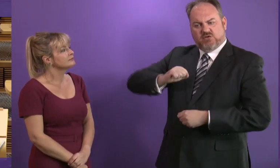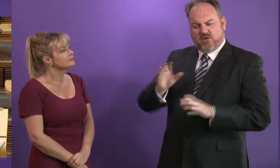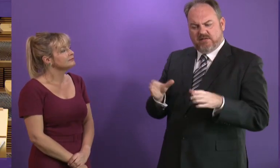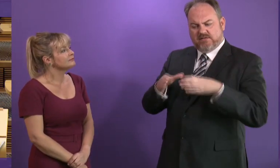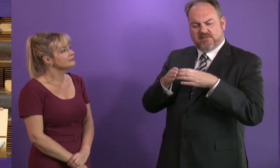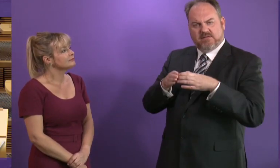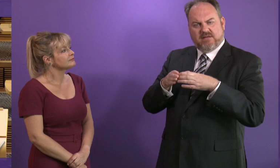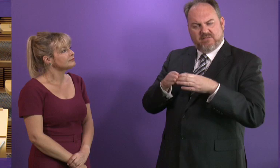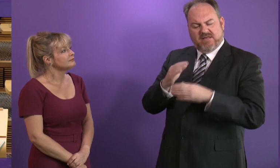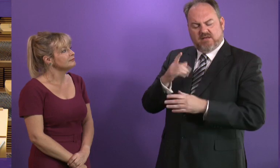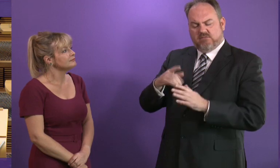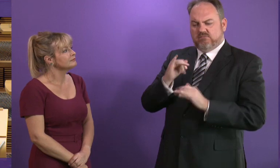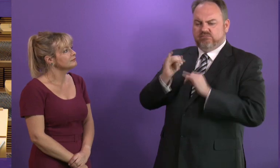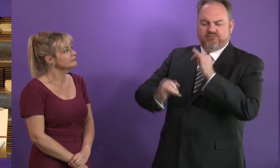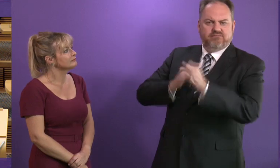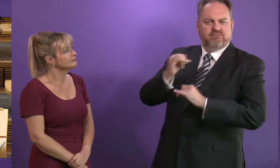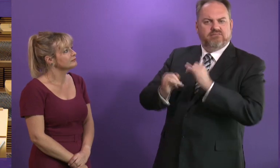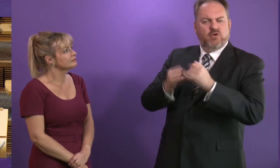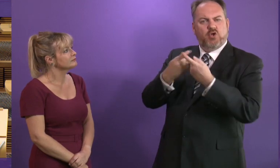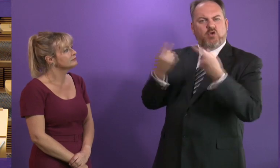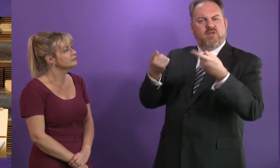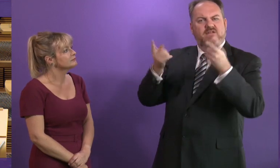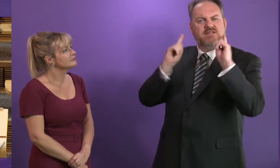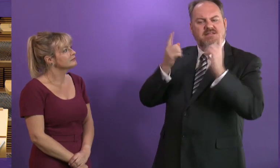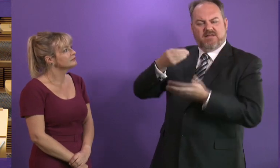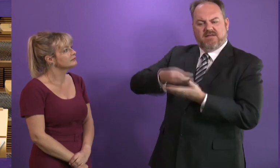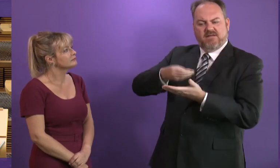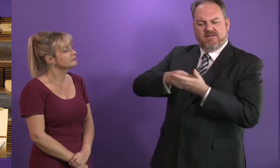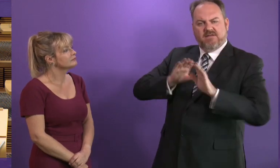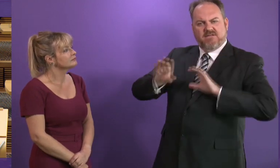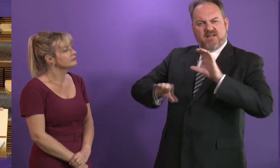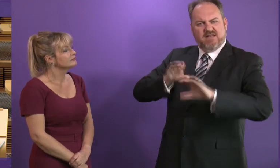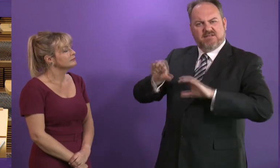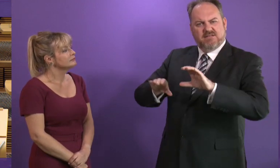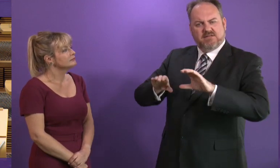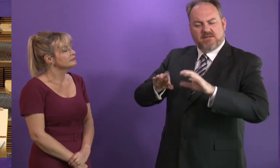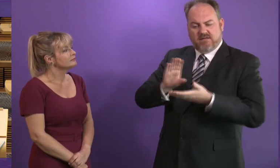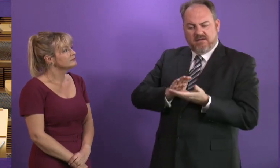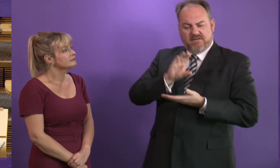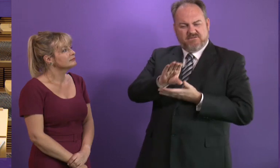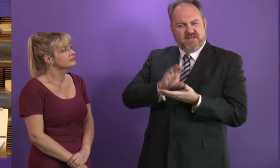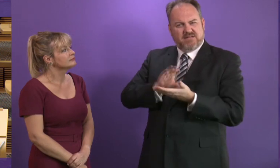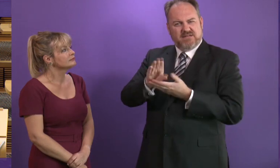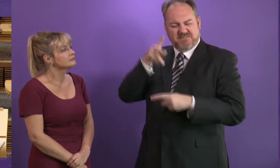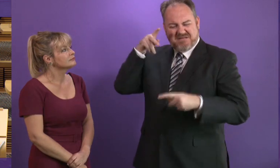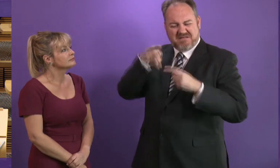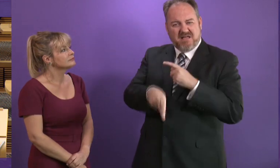finance under this Government’s watch: universities’ funding has been cut by more than 11 per cent